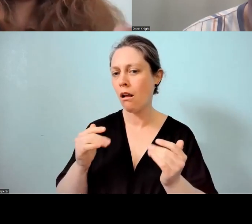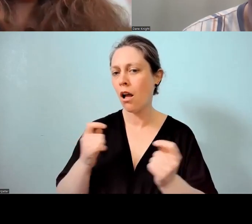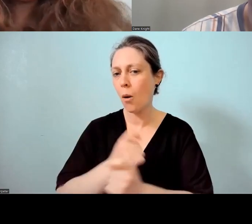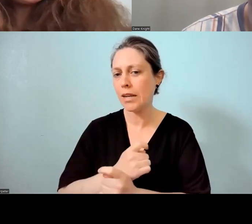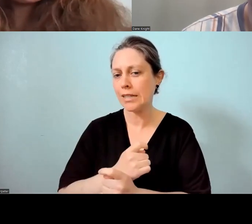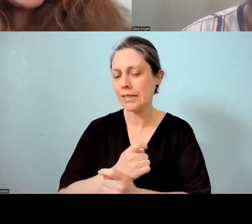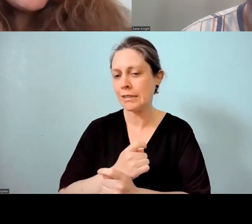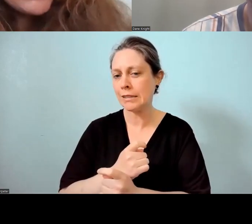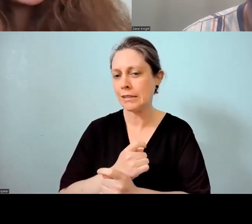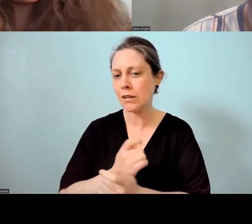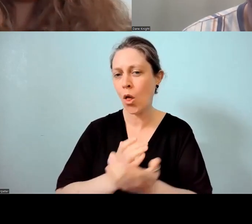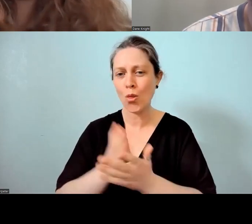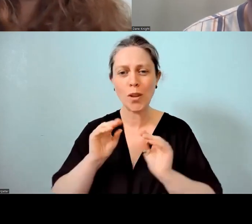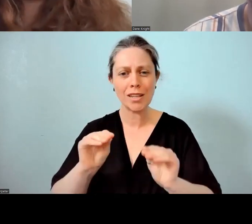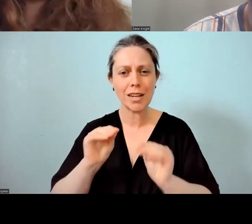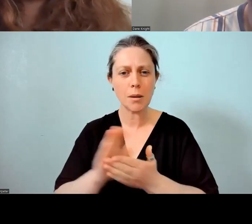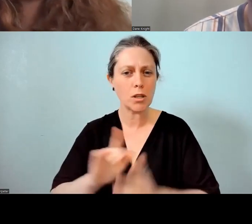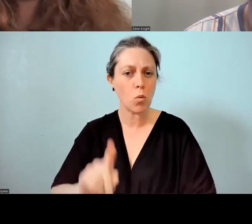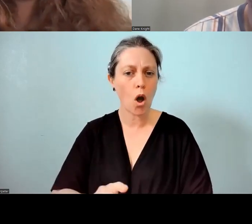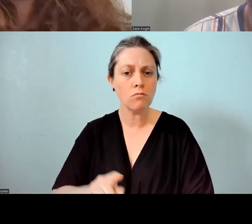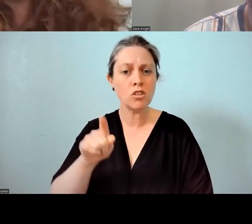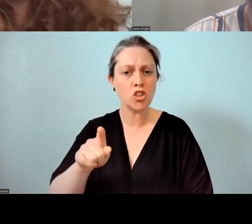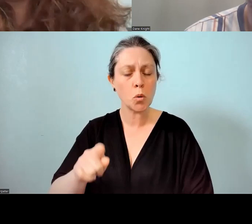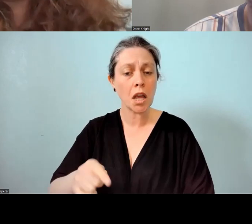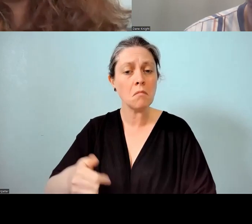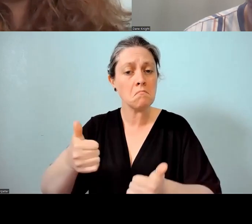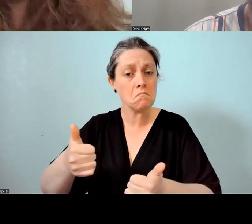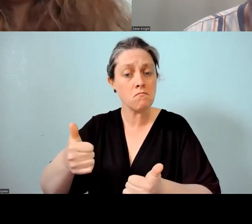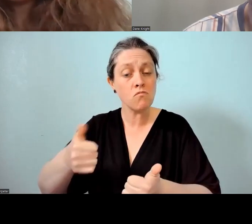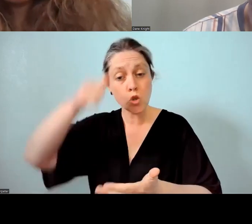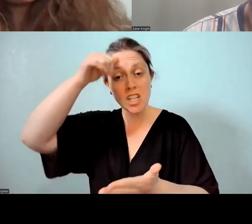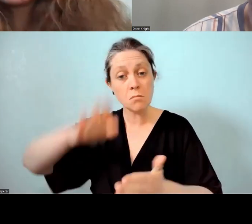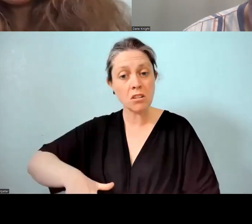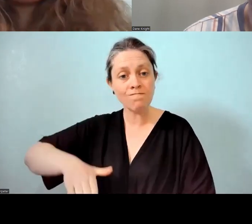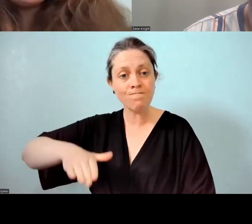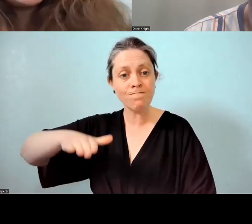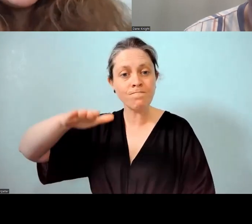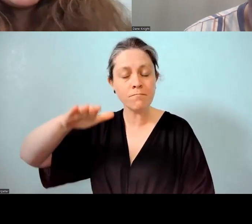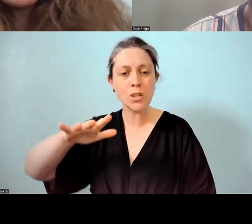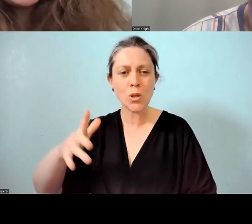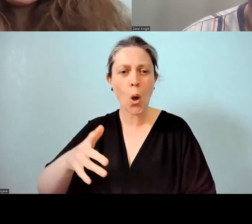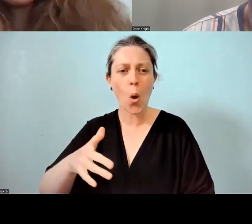You know, you've had a reasonably good experience. So tell me a little bit about what do you think those examples of reasonable accommodation